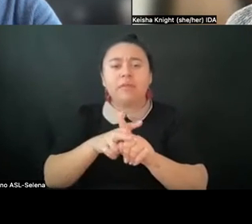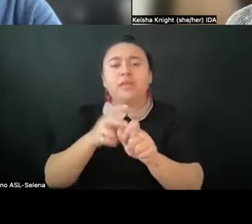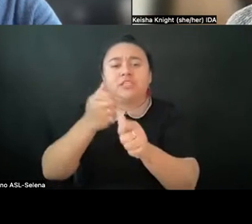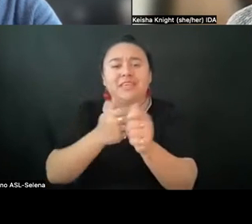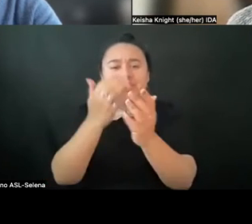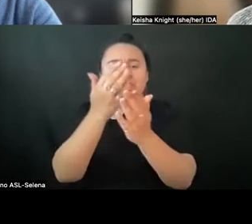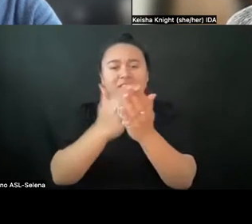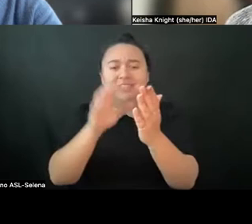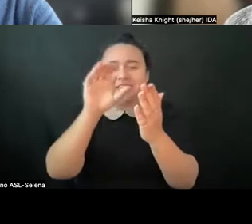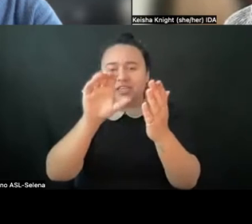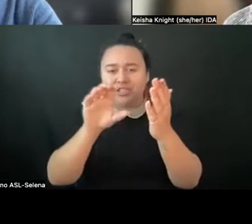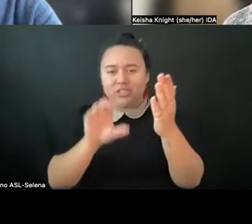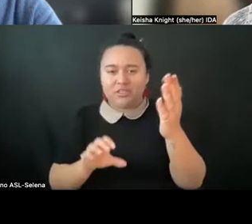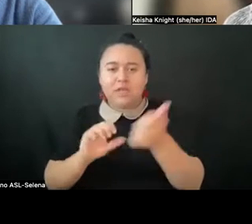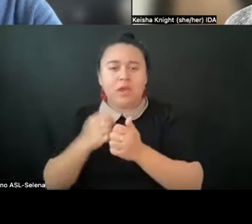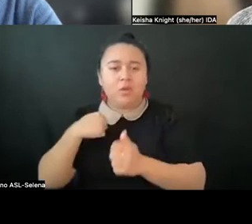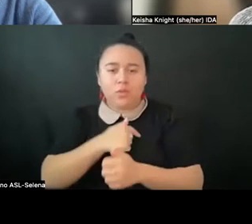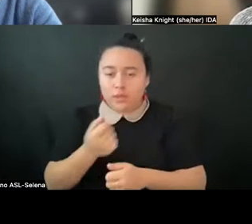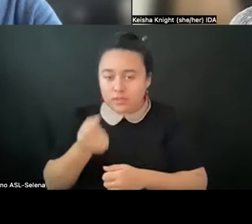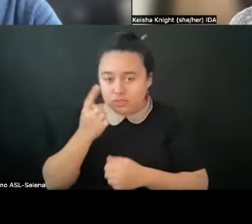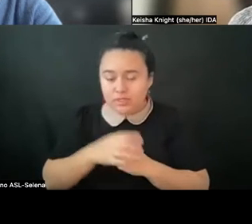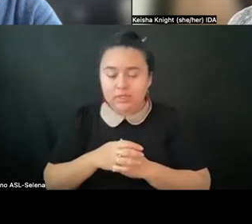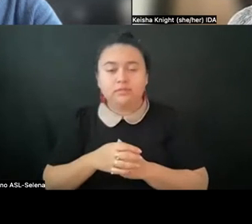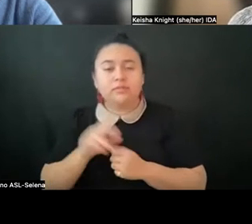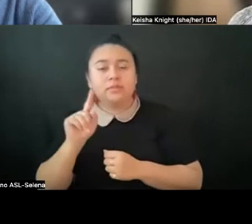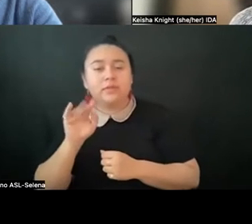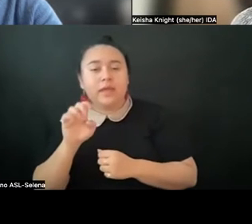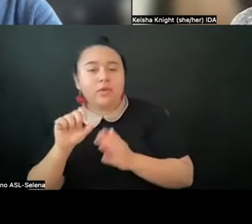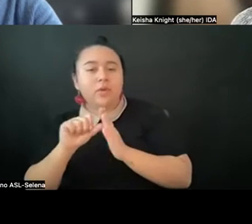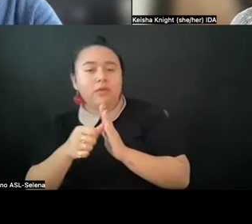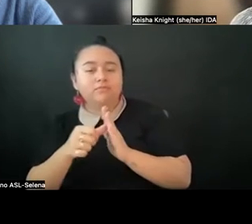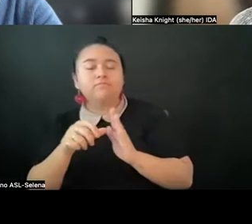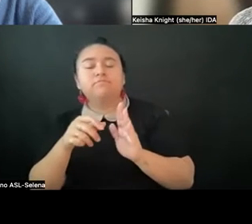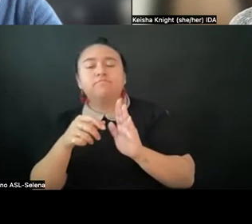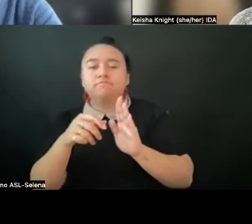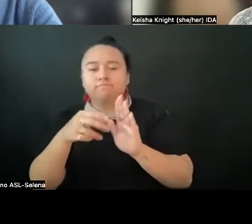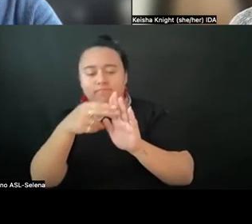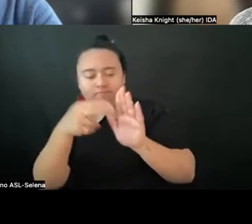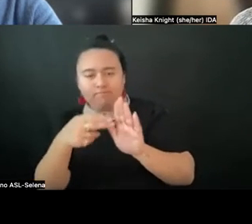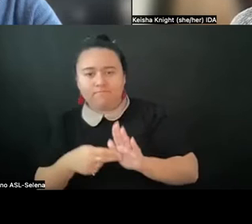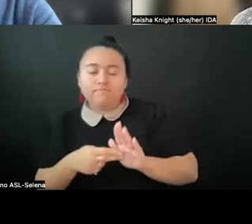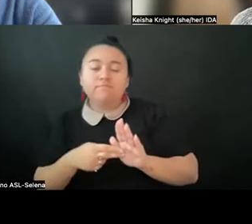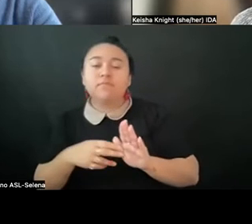Then Katy will highlight important eligibility requirements and go over the timeline and Keisha will